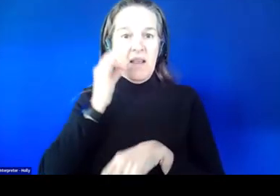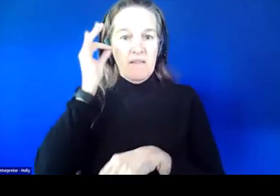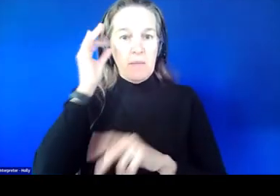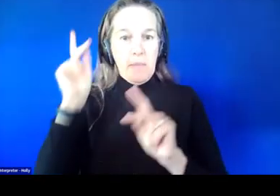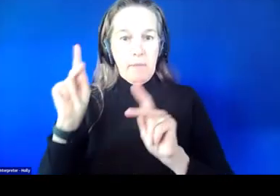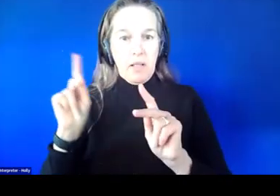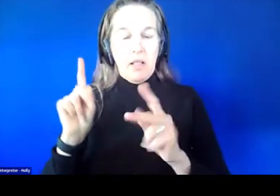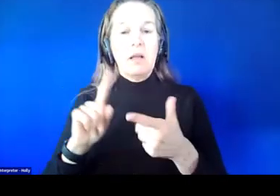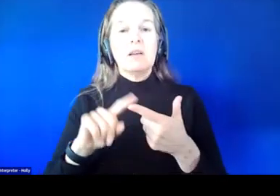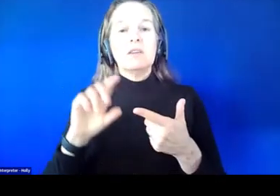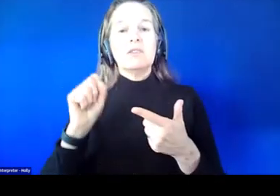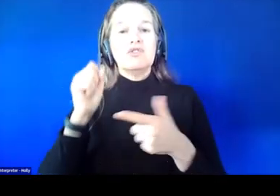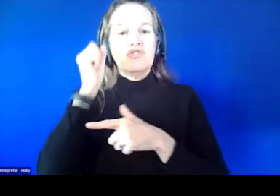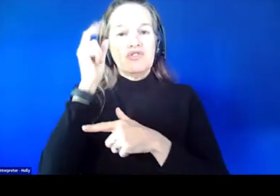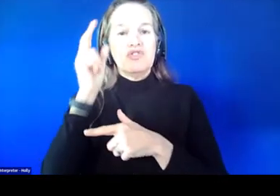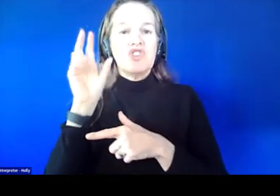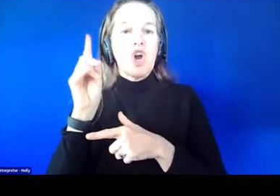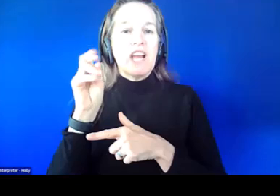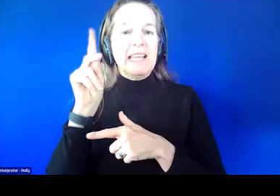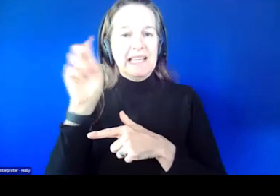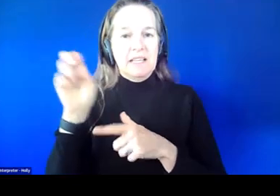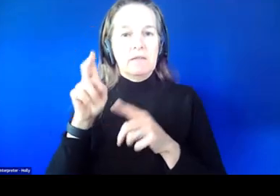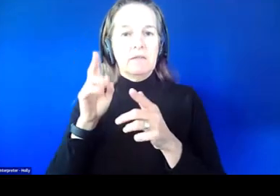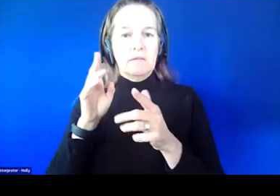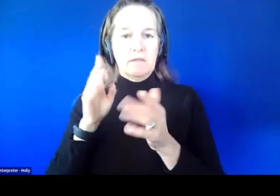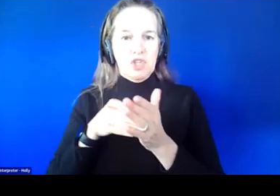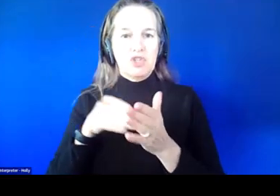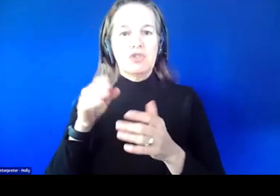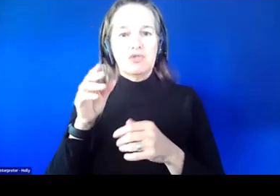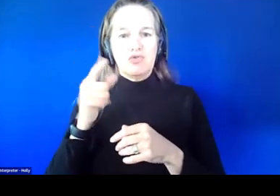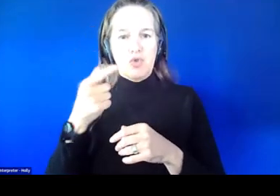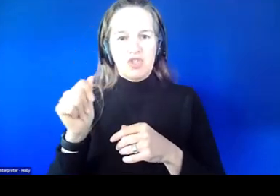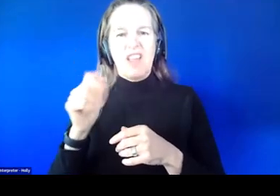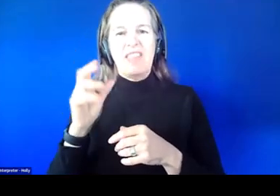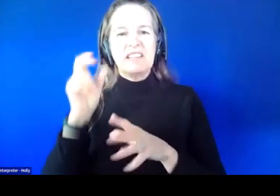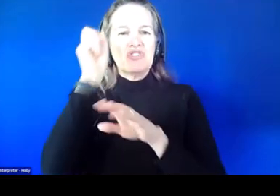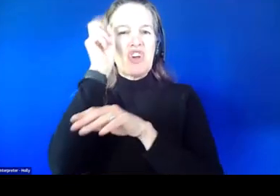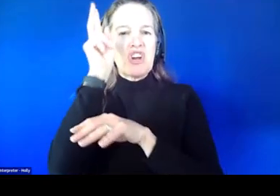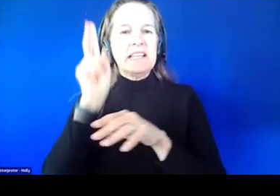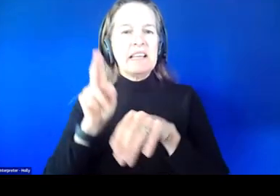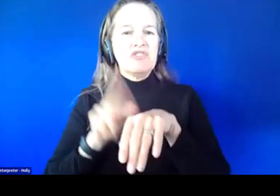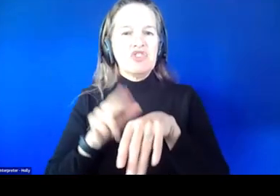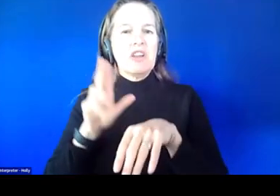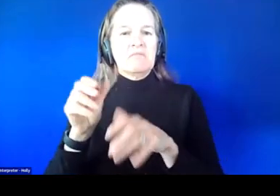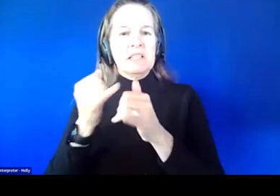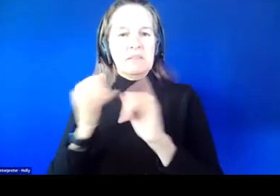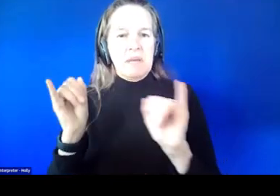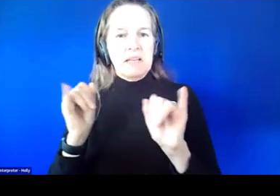Georgia which held the Cherokee nation dependent with the relationship to the United States like that of a ward